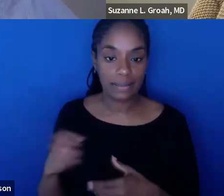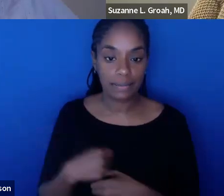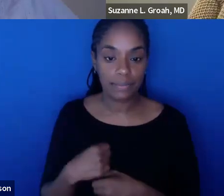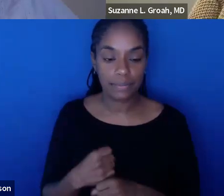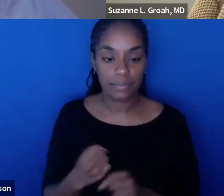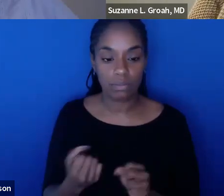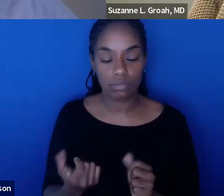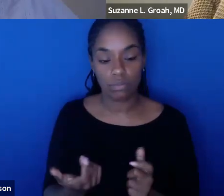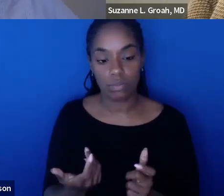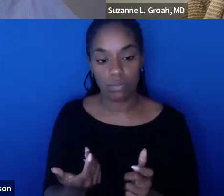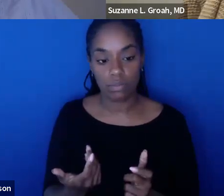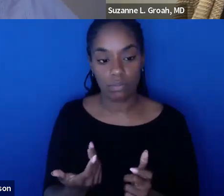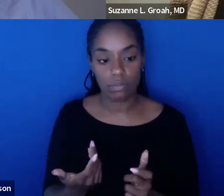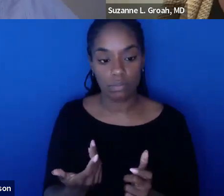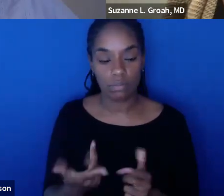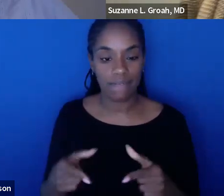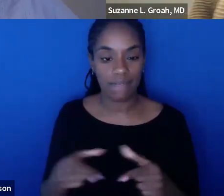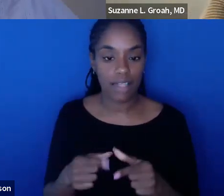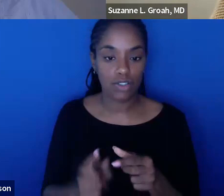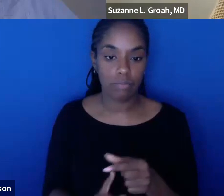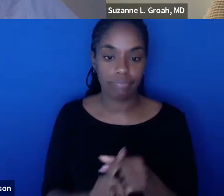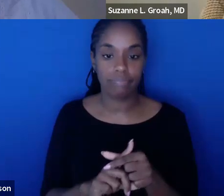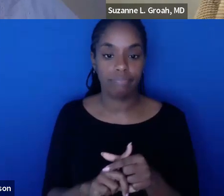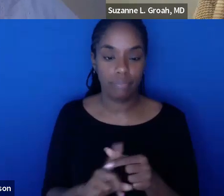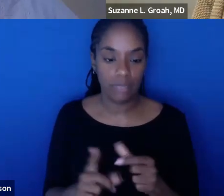It's a vaginal suppository basically, and they're pretty easy to use.